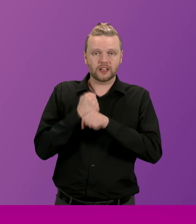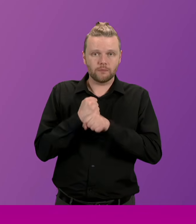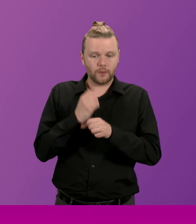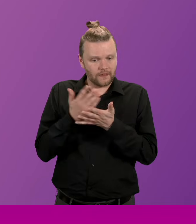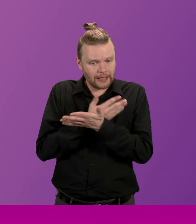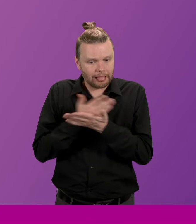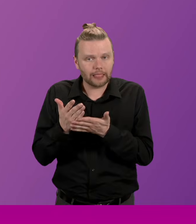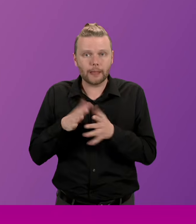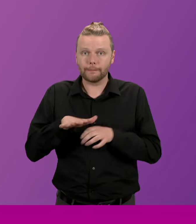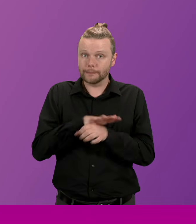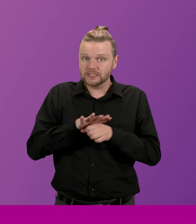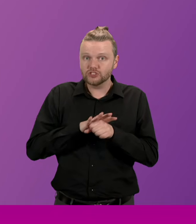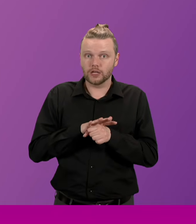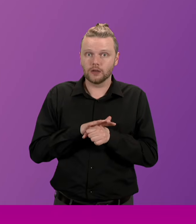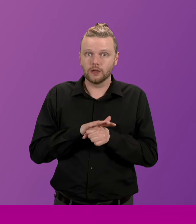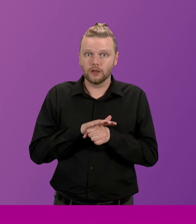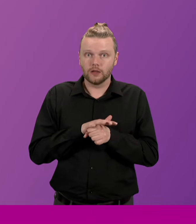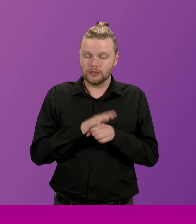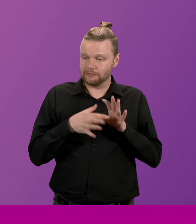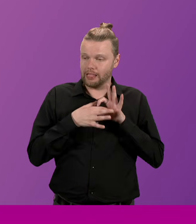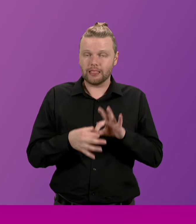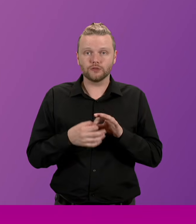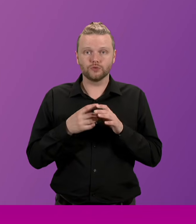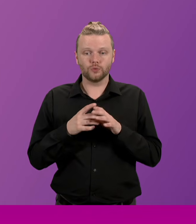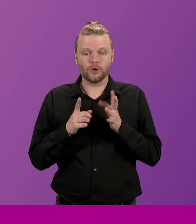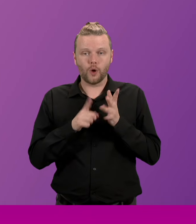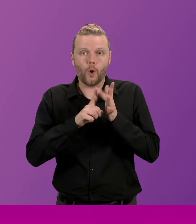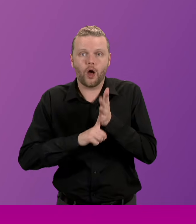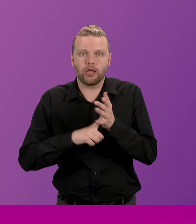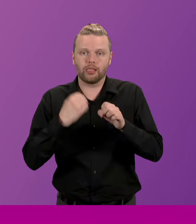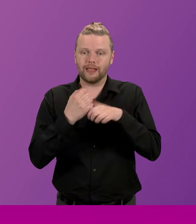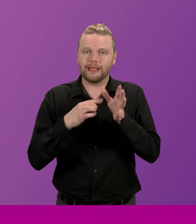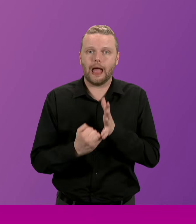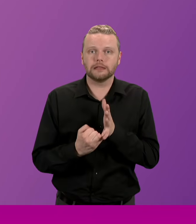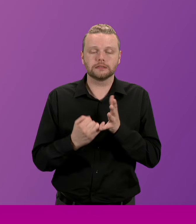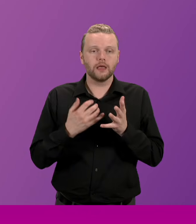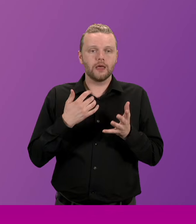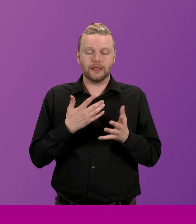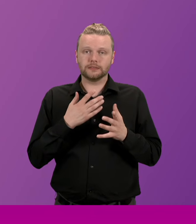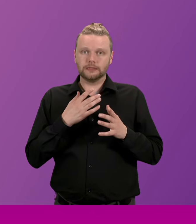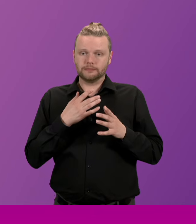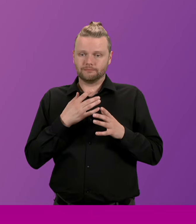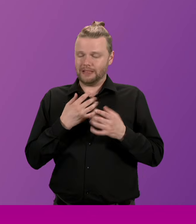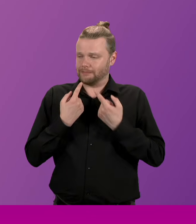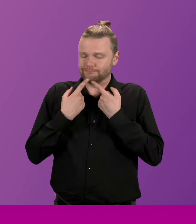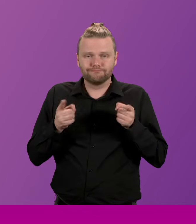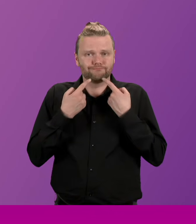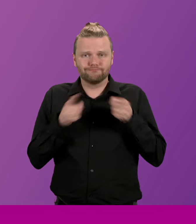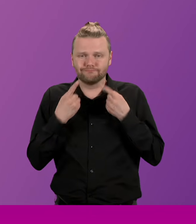position in relation to oil and gas, which I have communicated on multiple occasions.